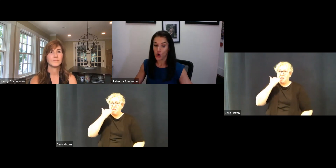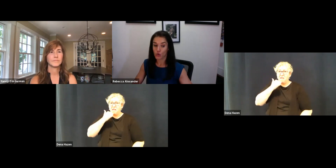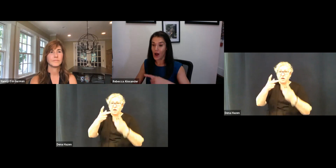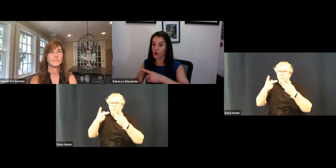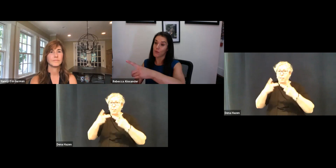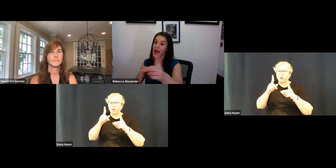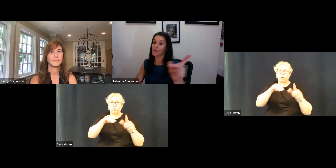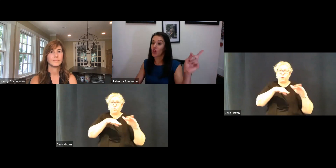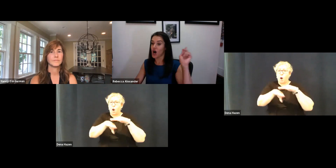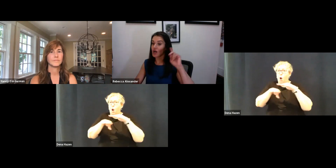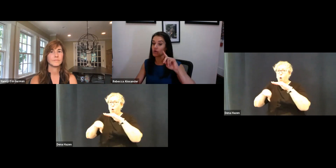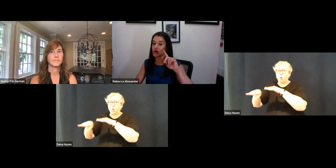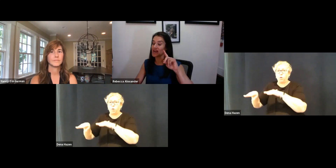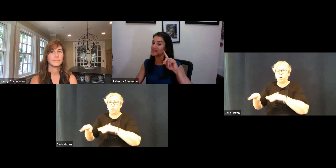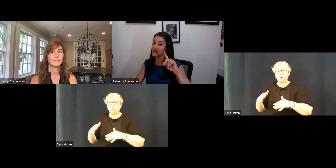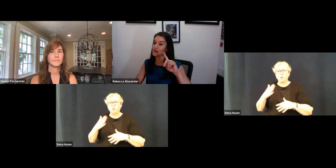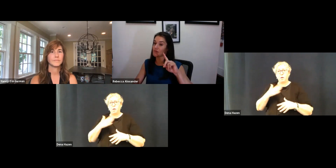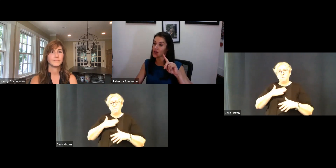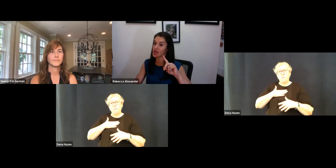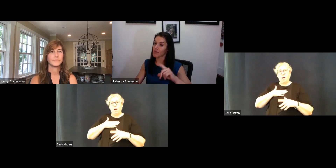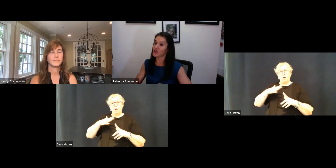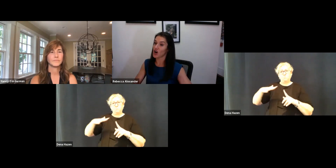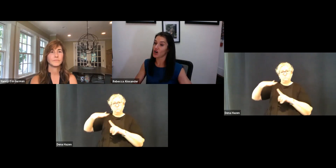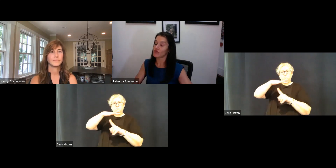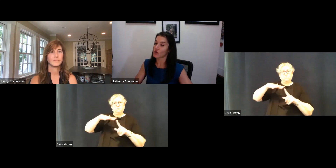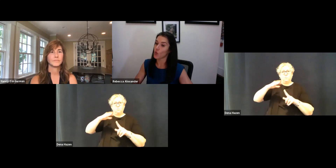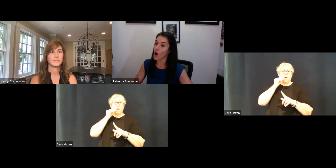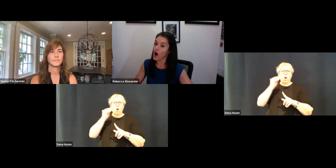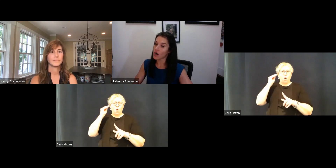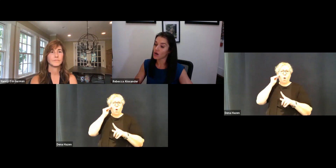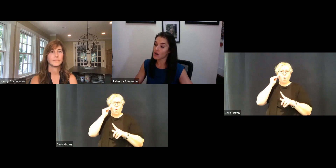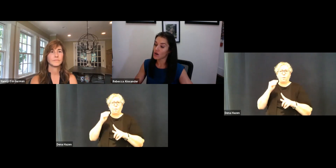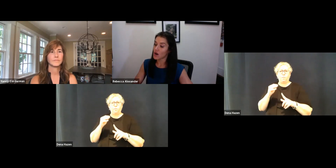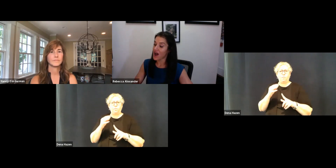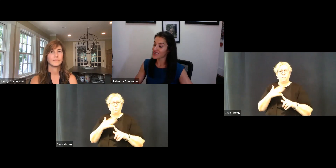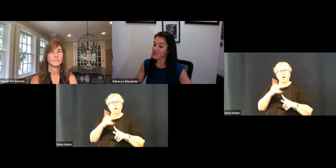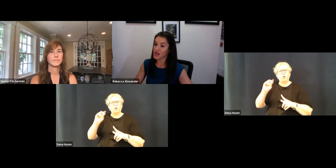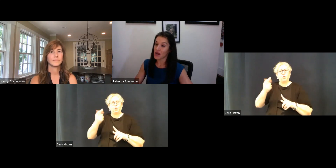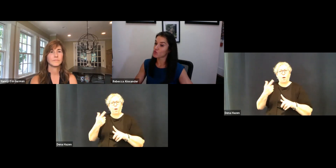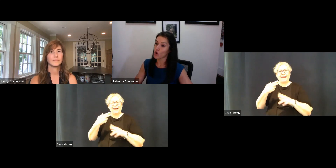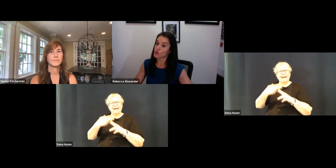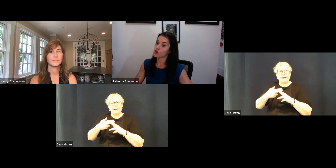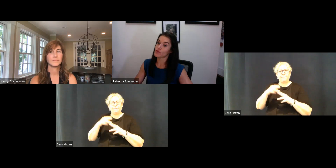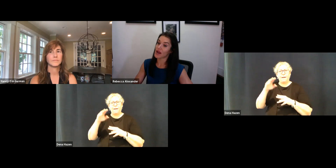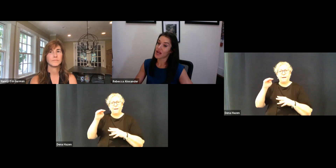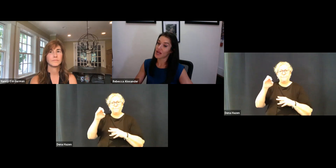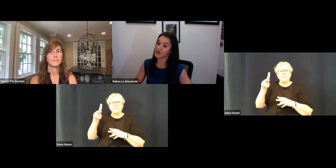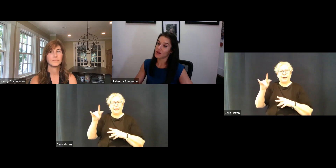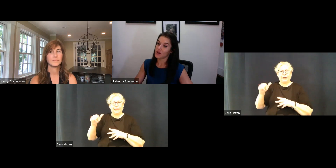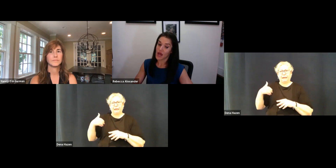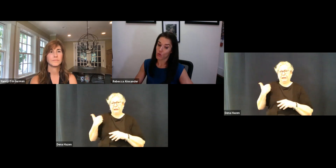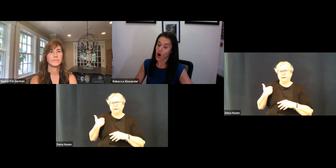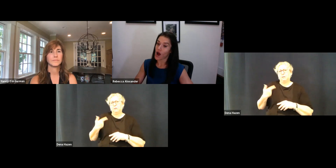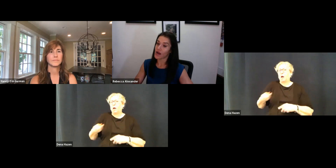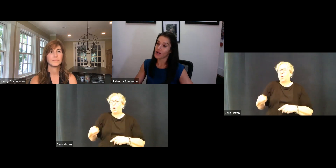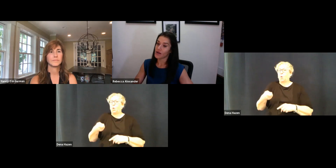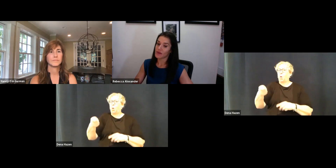Around my block, when I take Monkey, my dog, for a walk? I sometimes won't use my cane. And why?